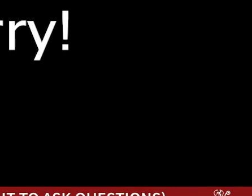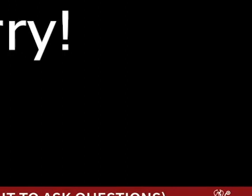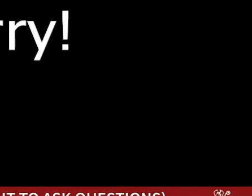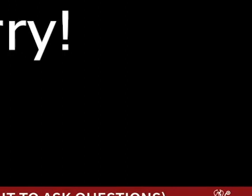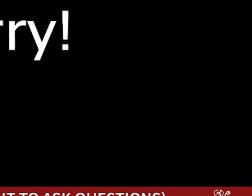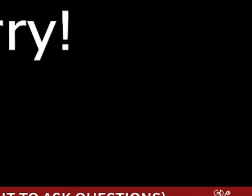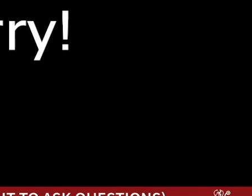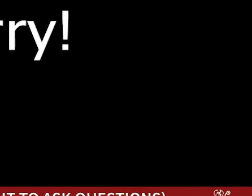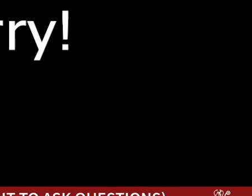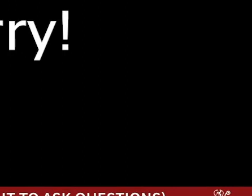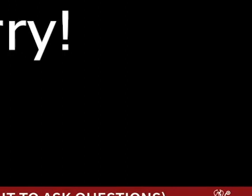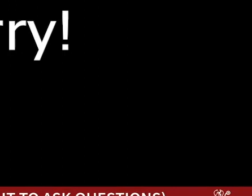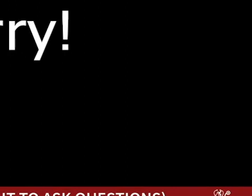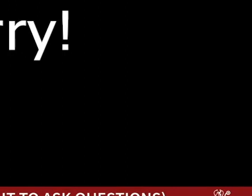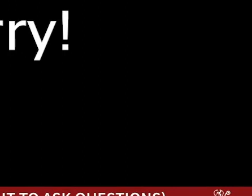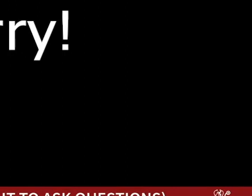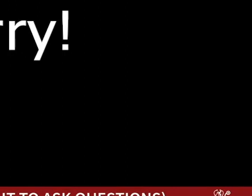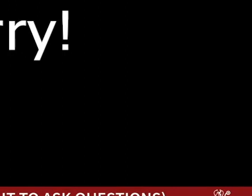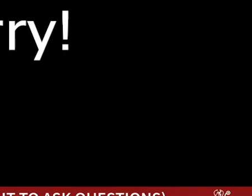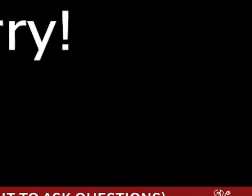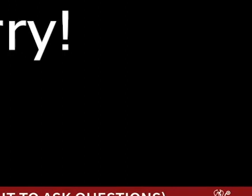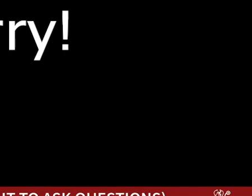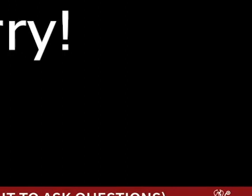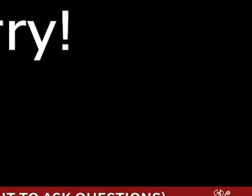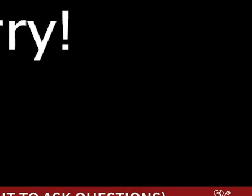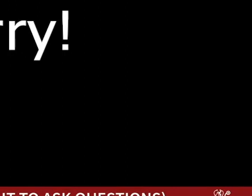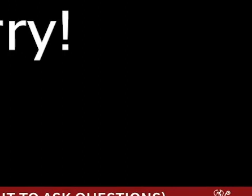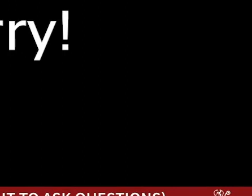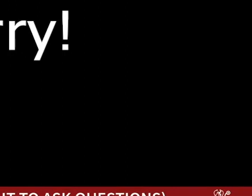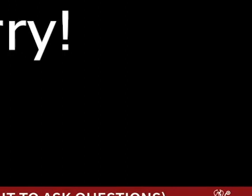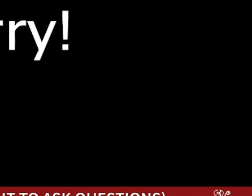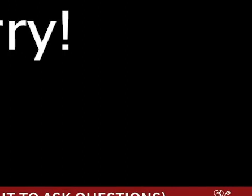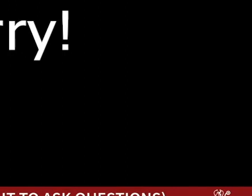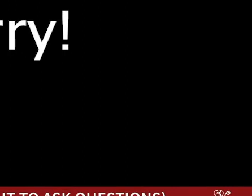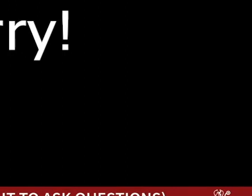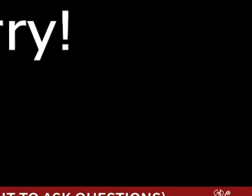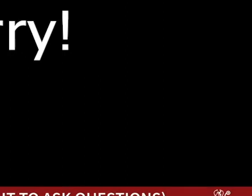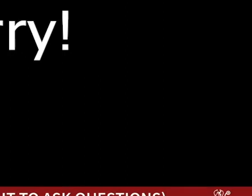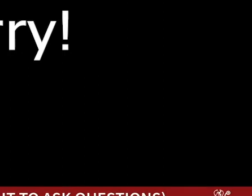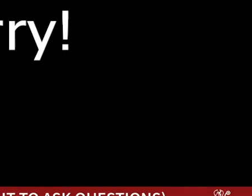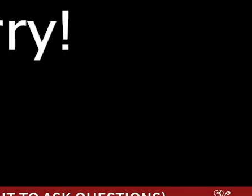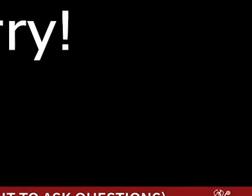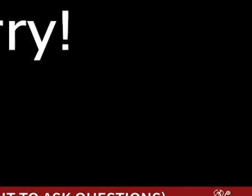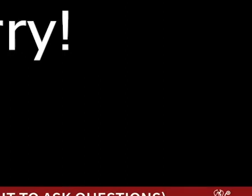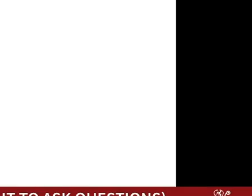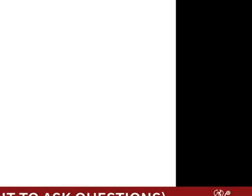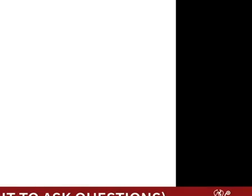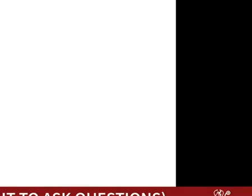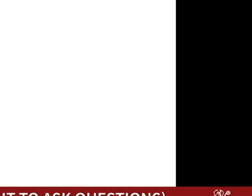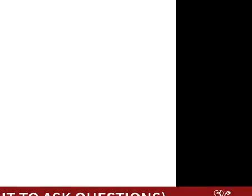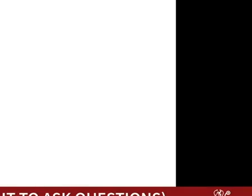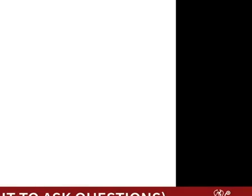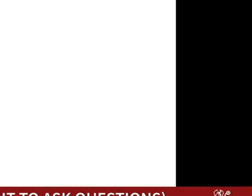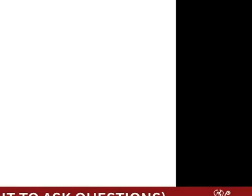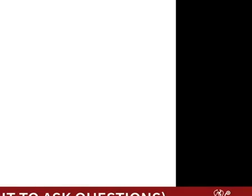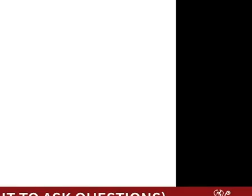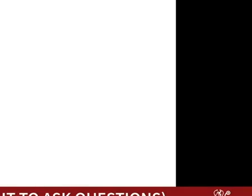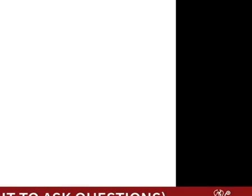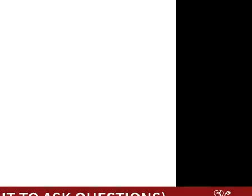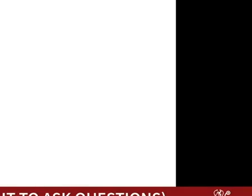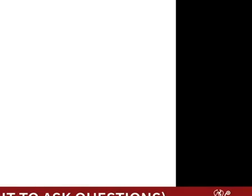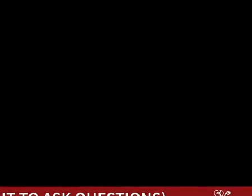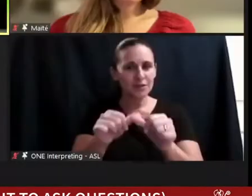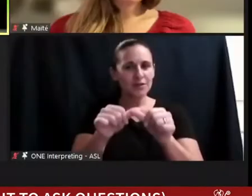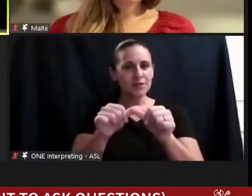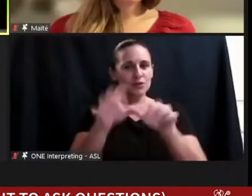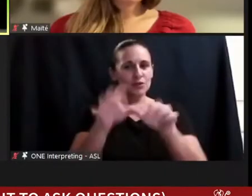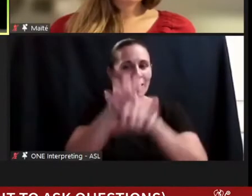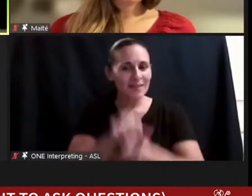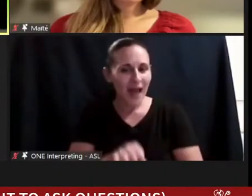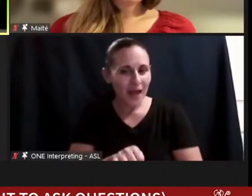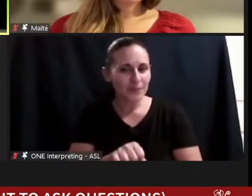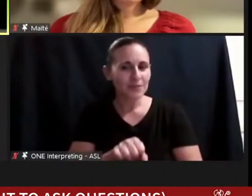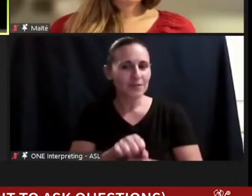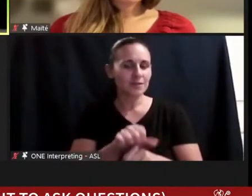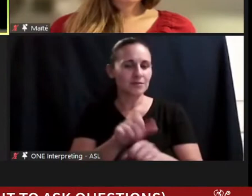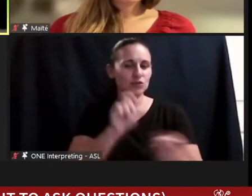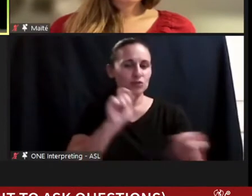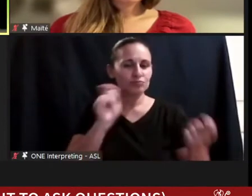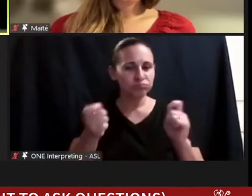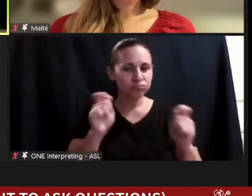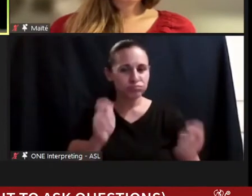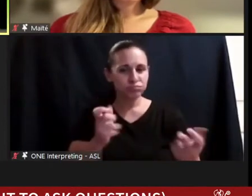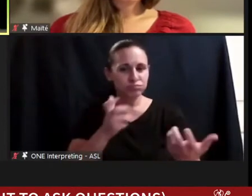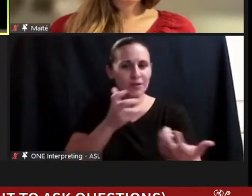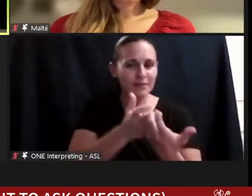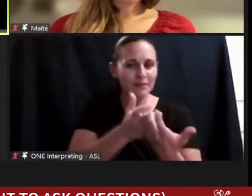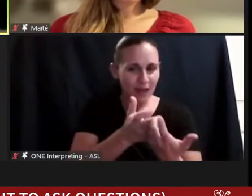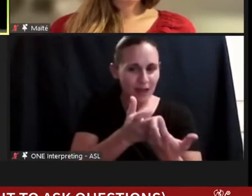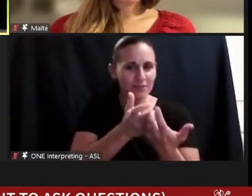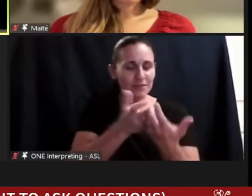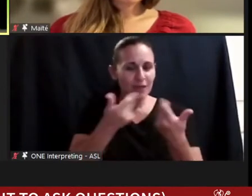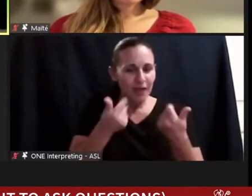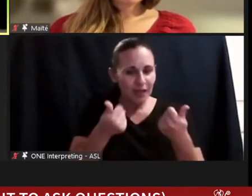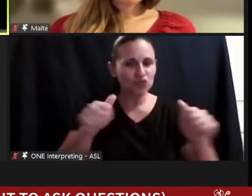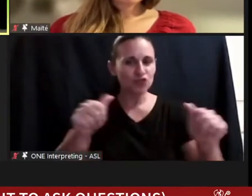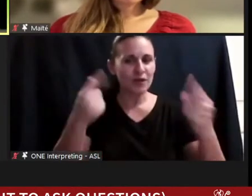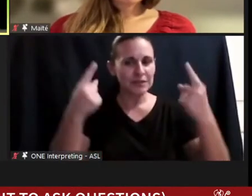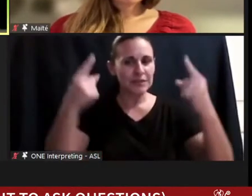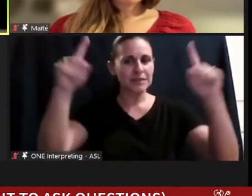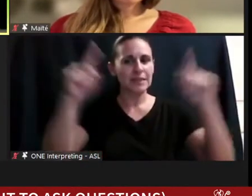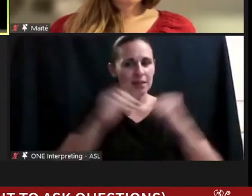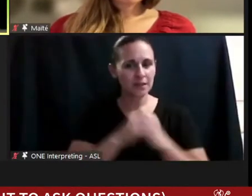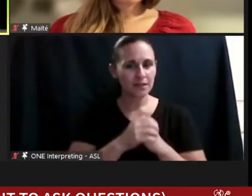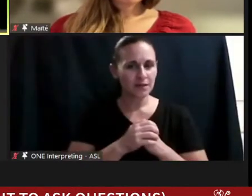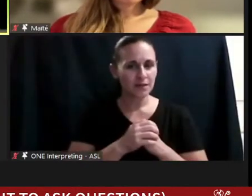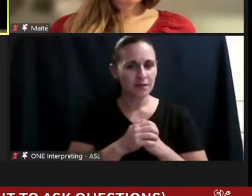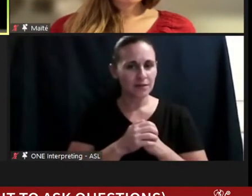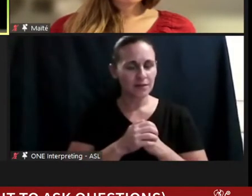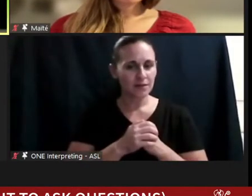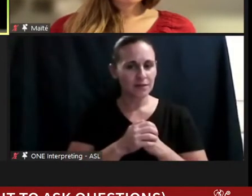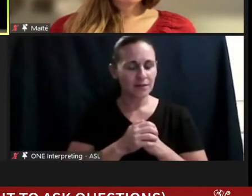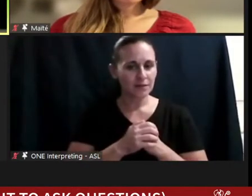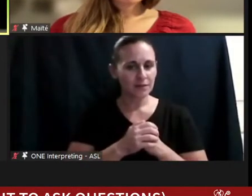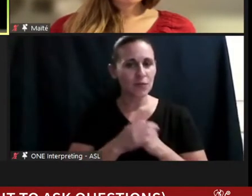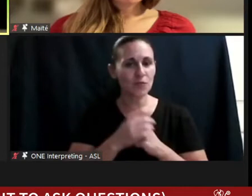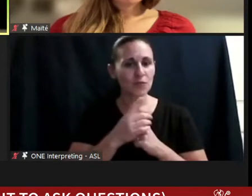sake the goal isn't just to live and to adapt, and thrive, but when you say overcoming, then you --